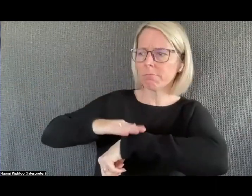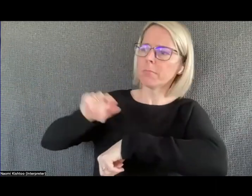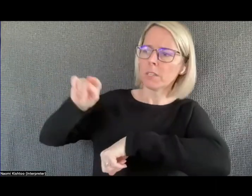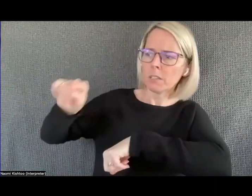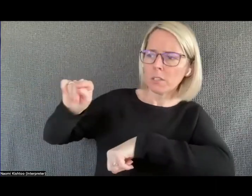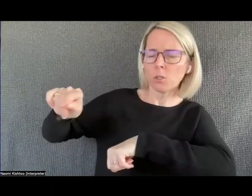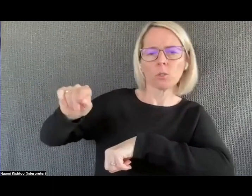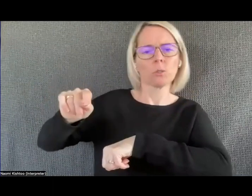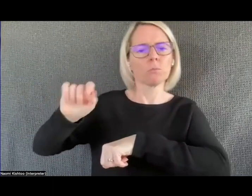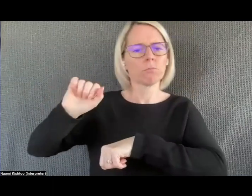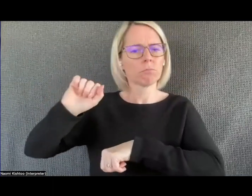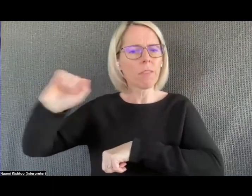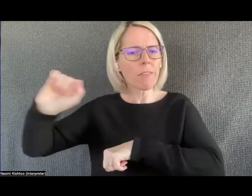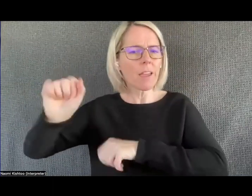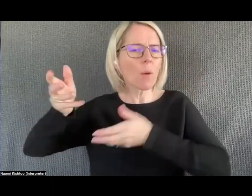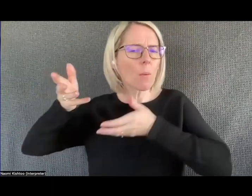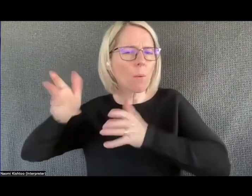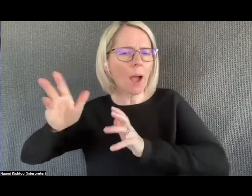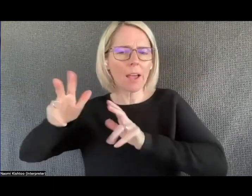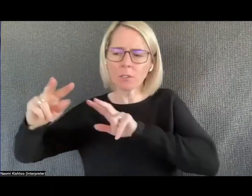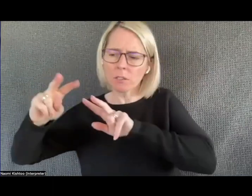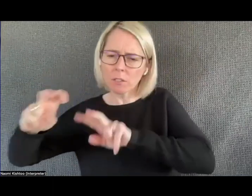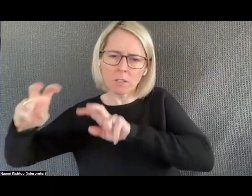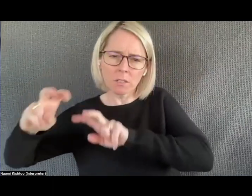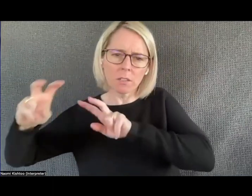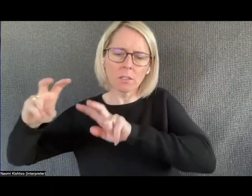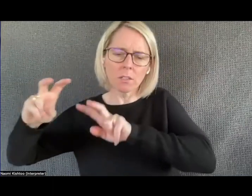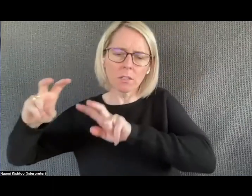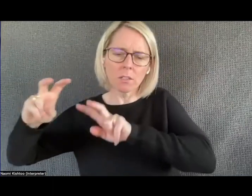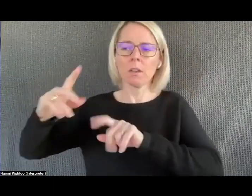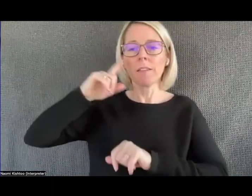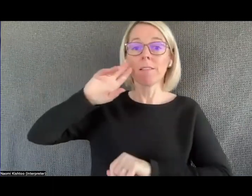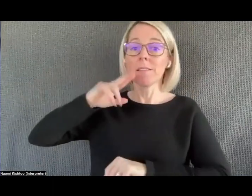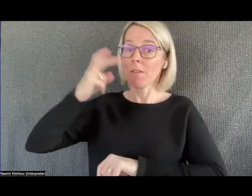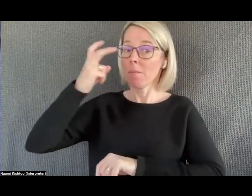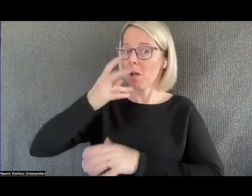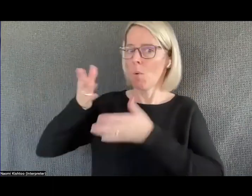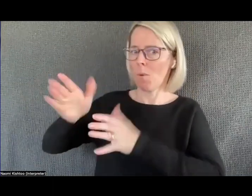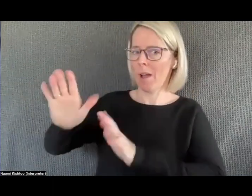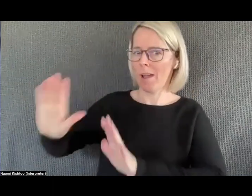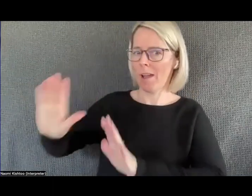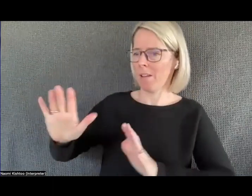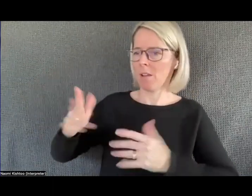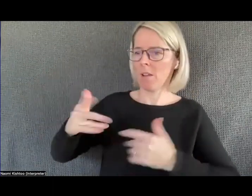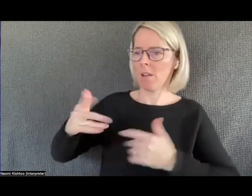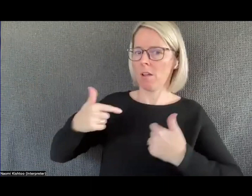in not a hearing sighted way but in a deafblind way, and follow them into the way that they want